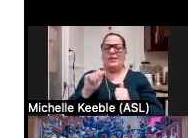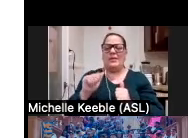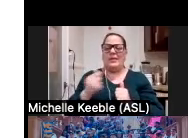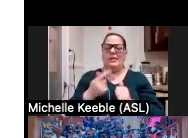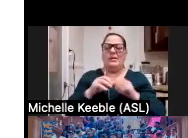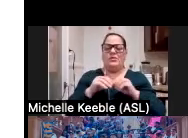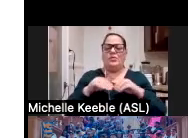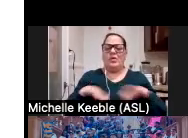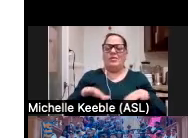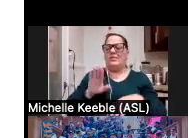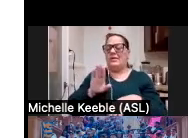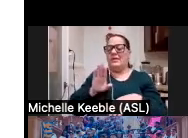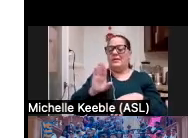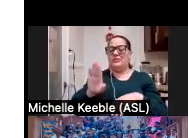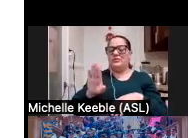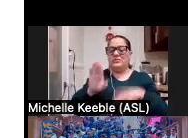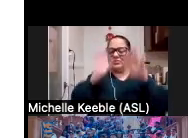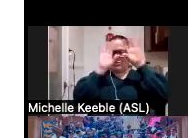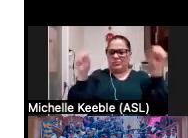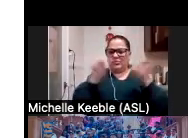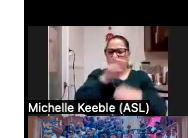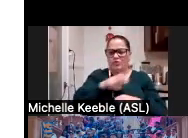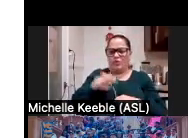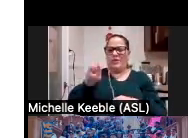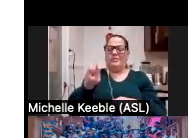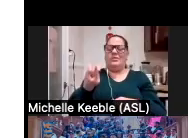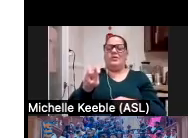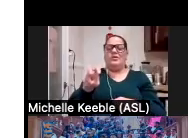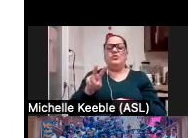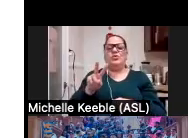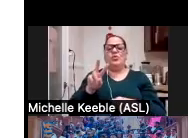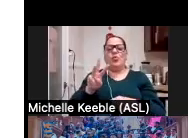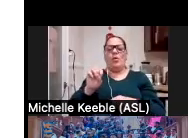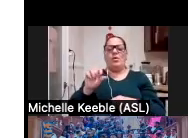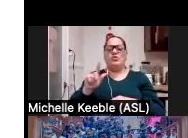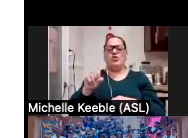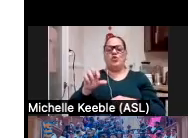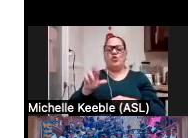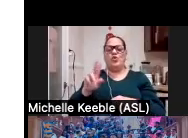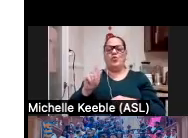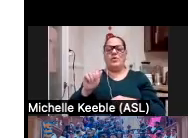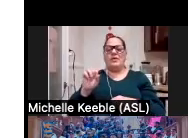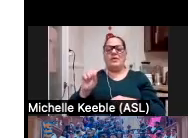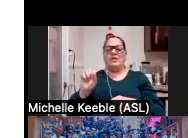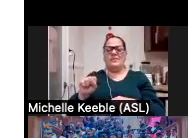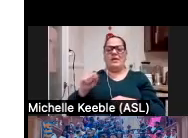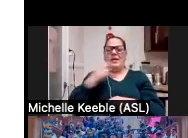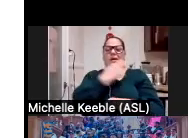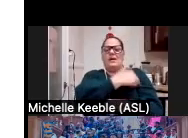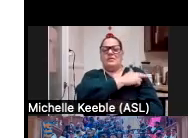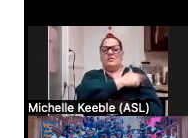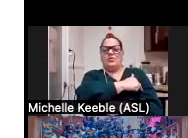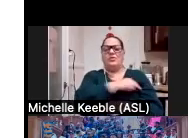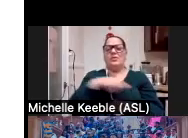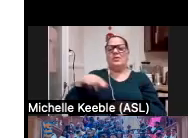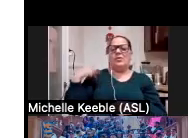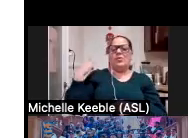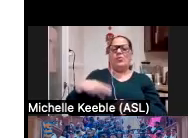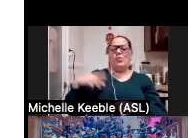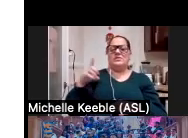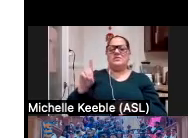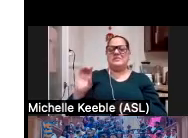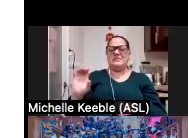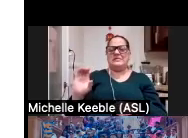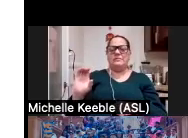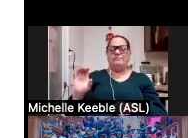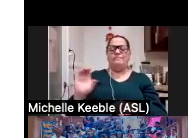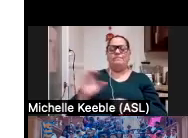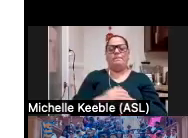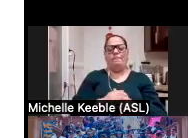she had him transferred to Walter Reed Hospital in Washington DC. Um and he did uh by all accounts